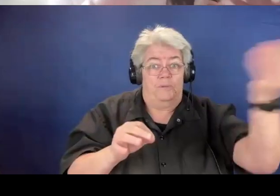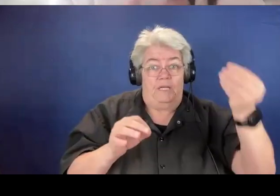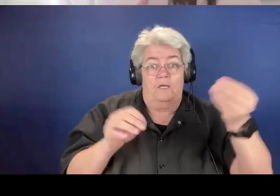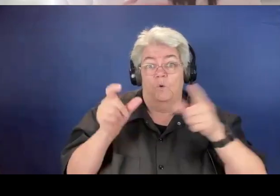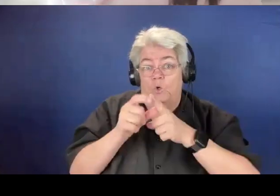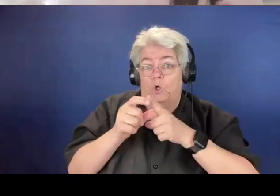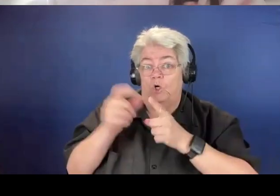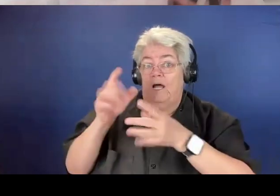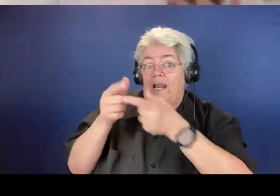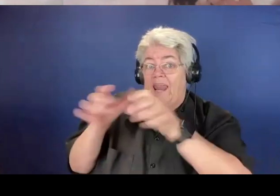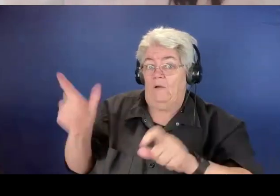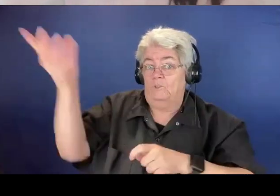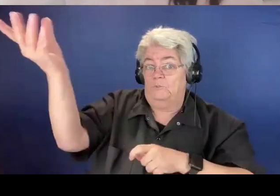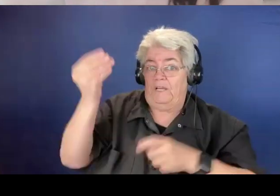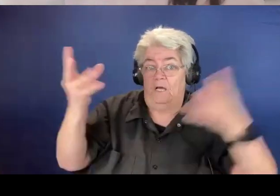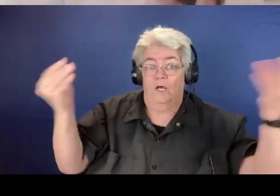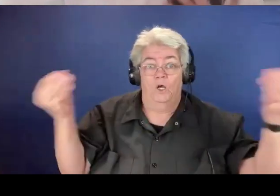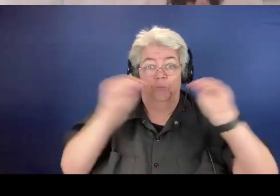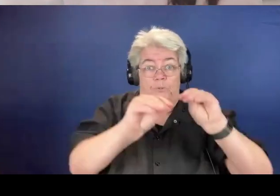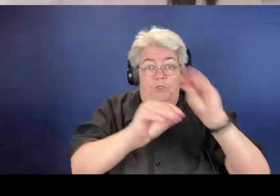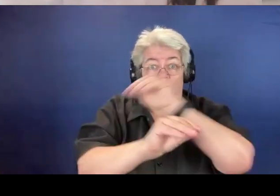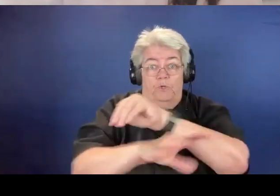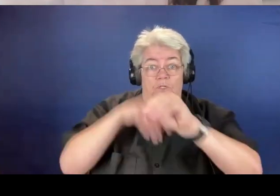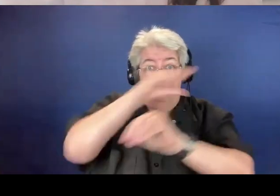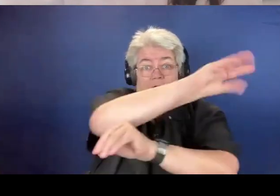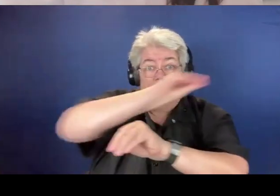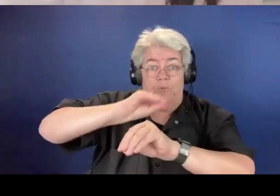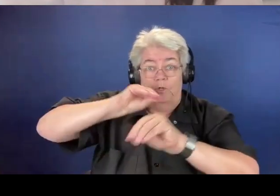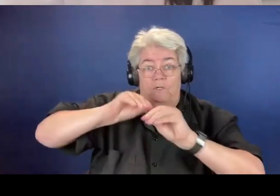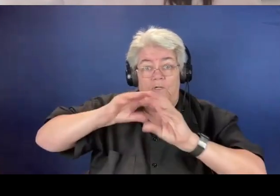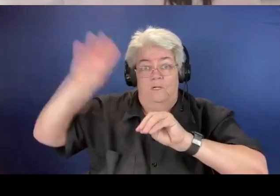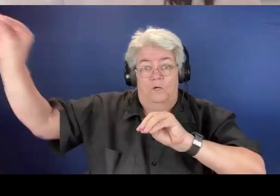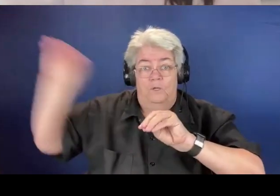So, as Alliete mentioned, code mixing is a normal part of bilingual language